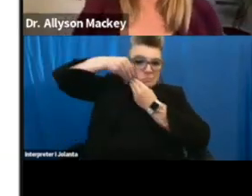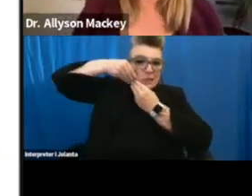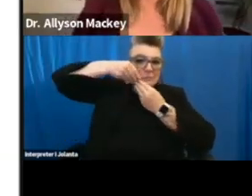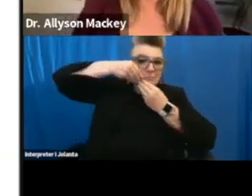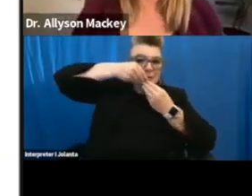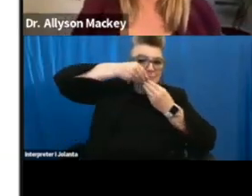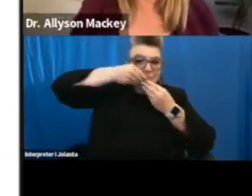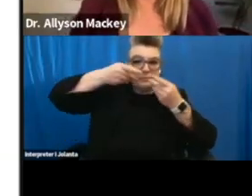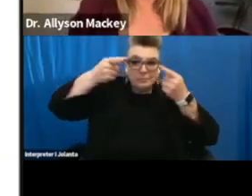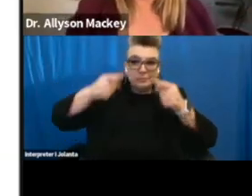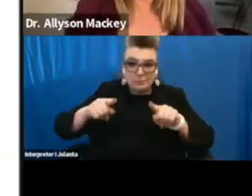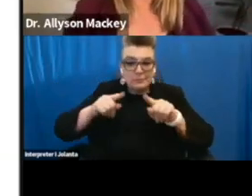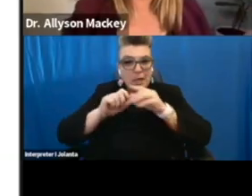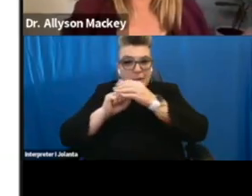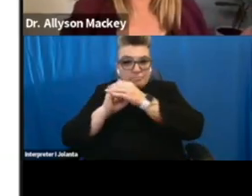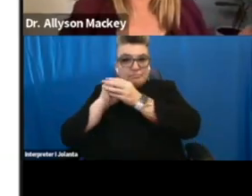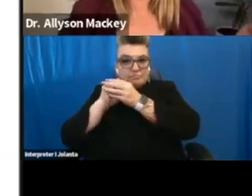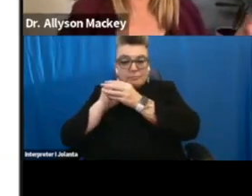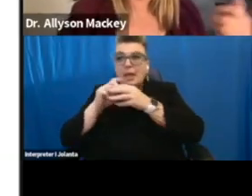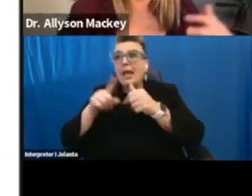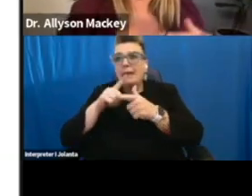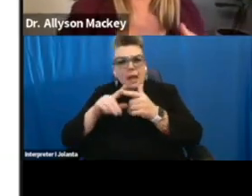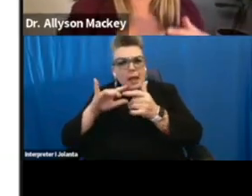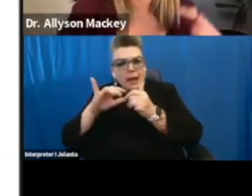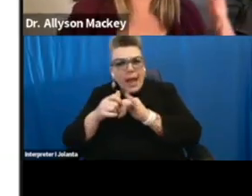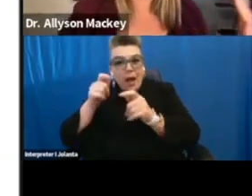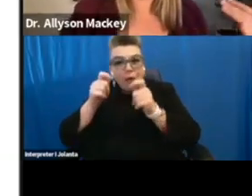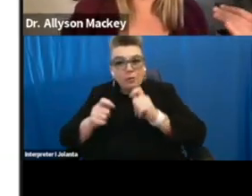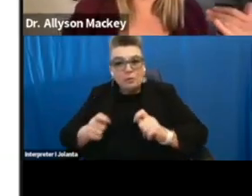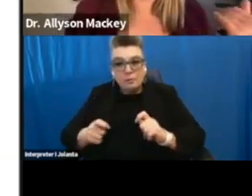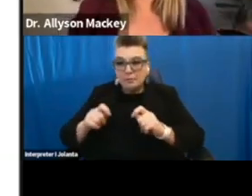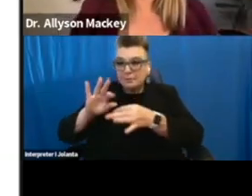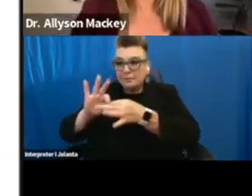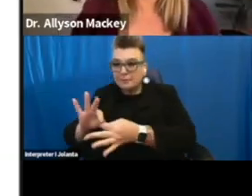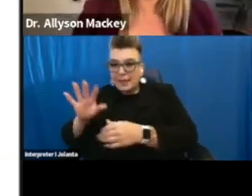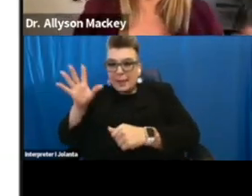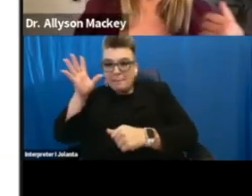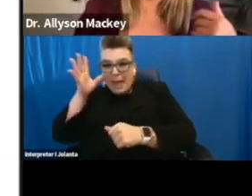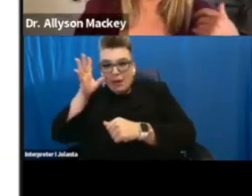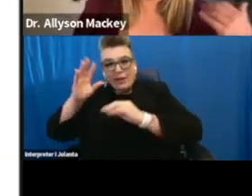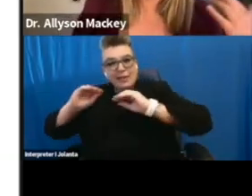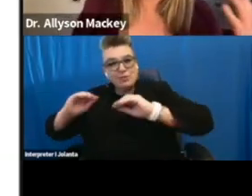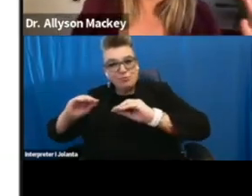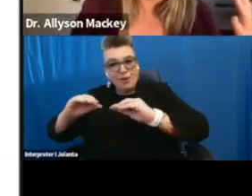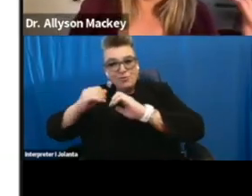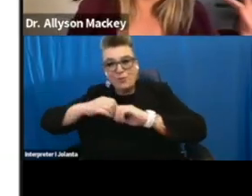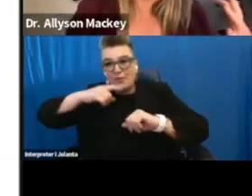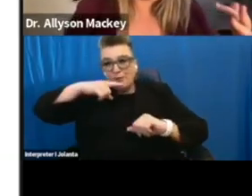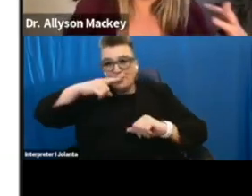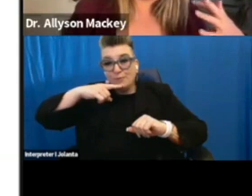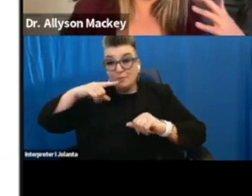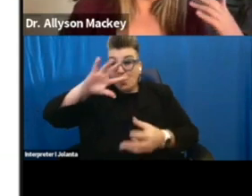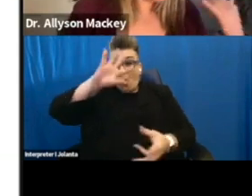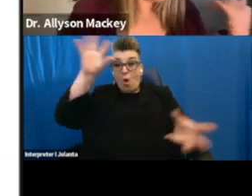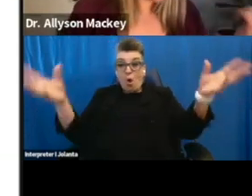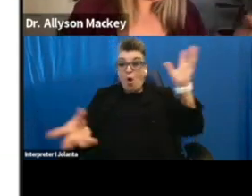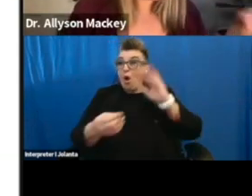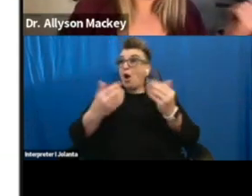as measured with toothbrushing so sort of all of this foundational work we've put into figuring out